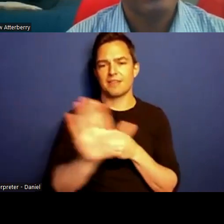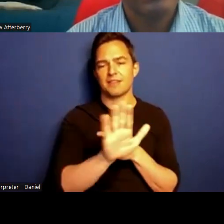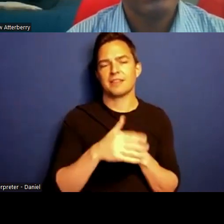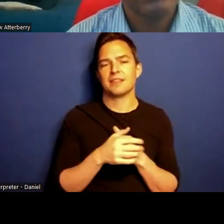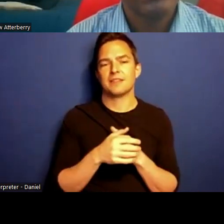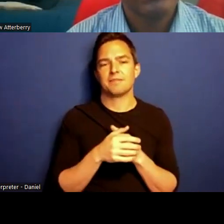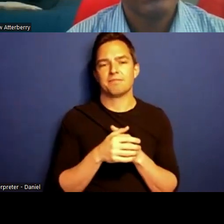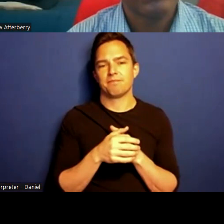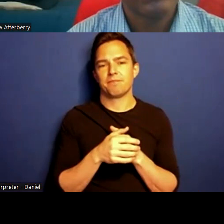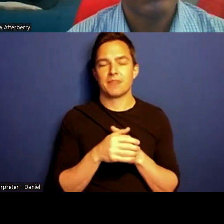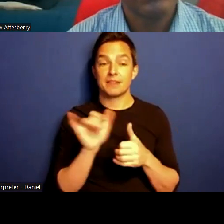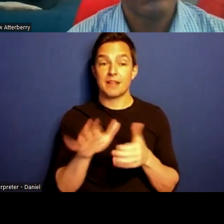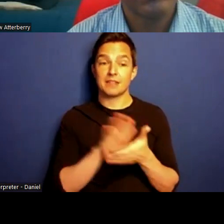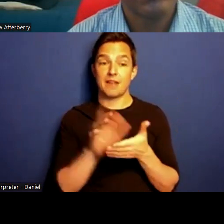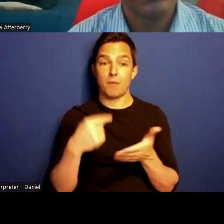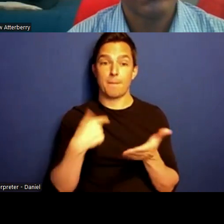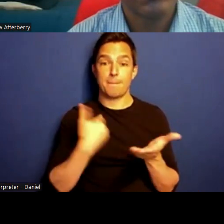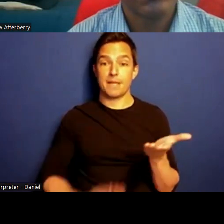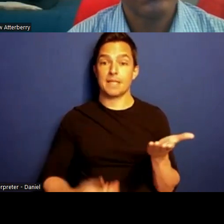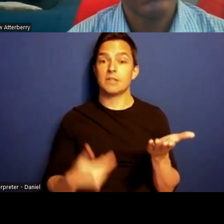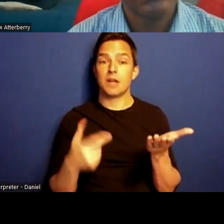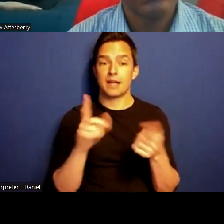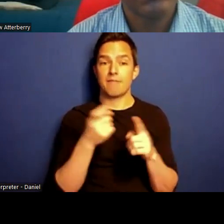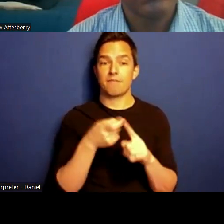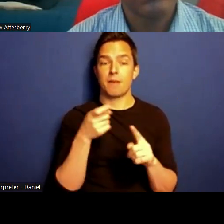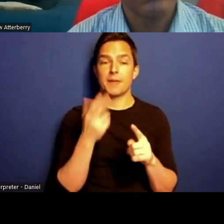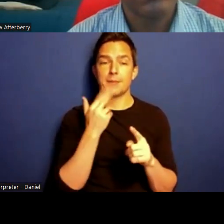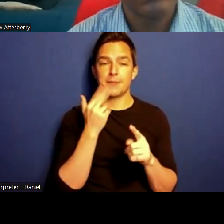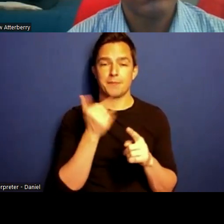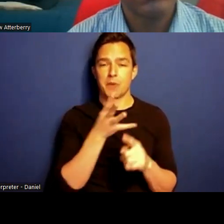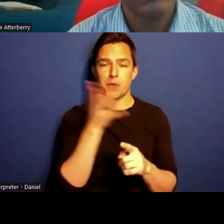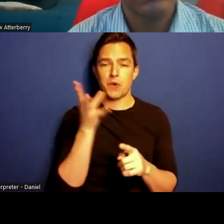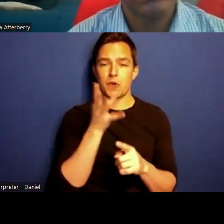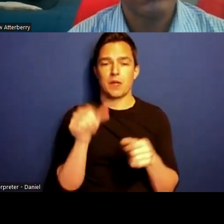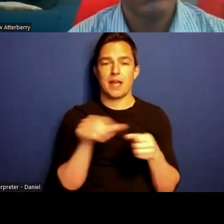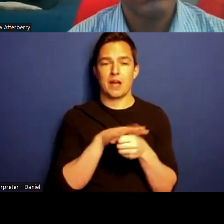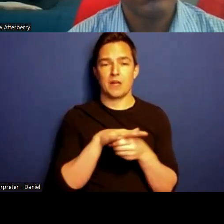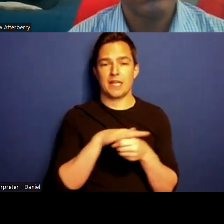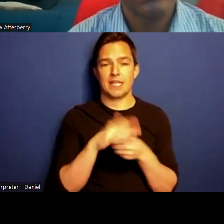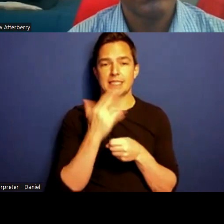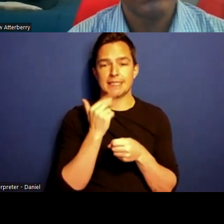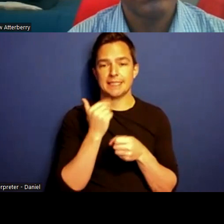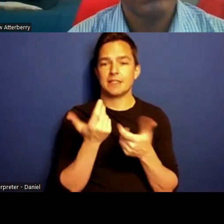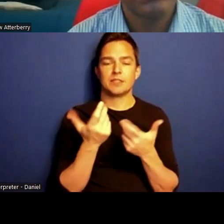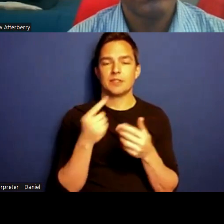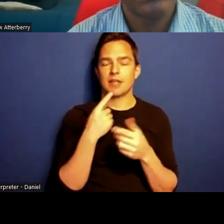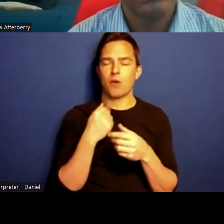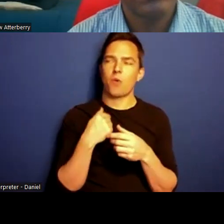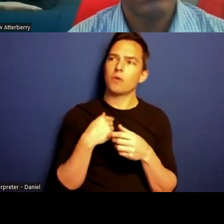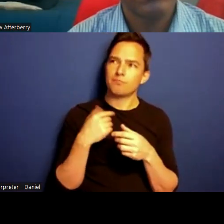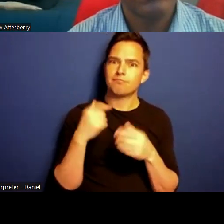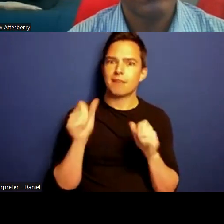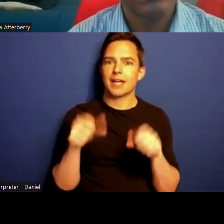a person who comes from such a small little rural area to be like I can choose where to go and I can